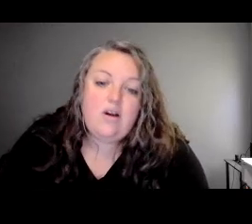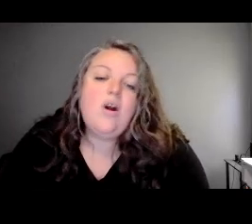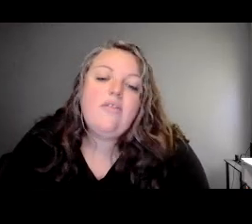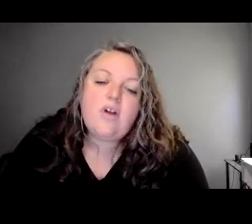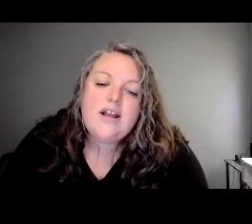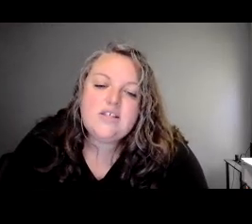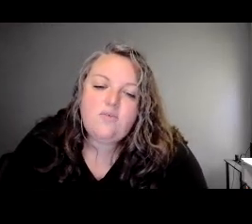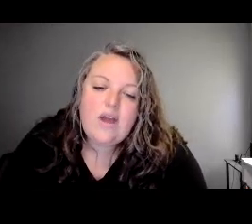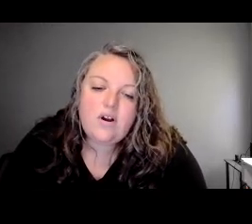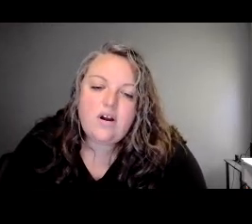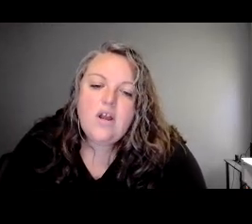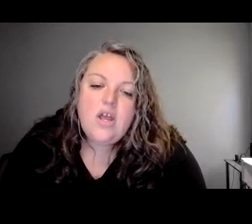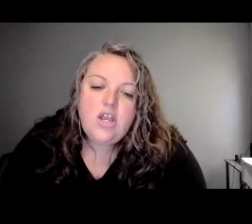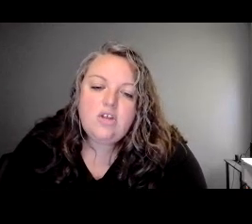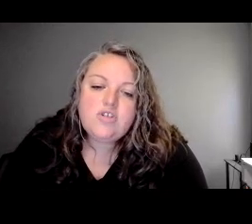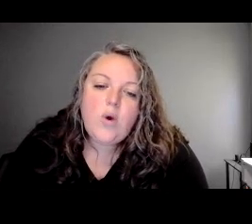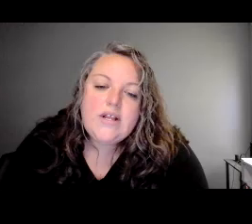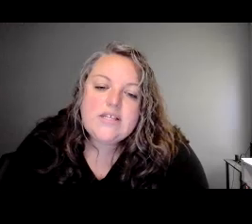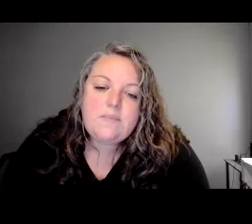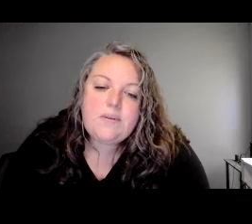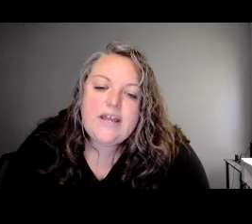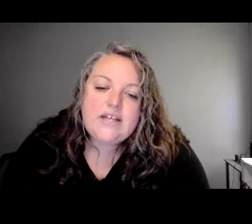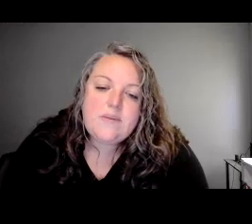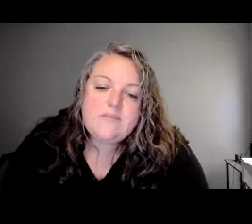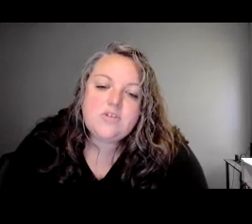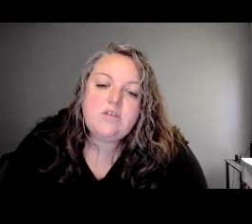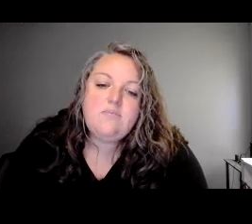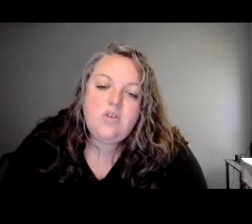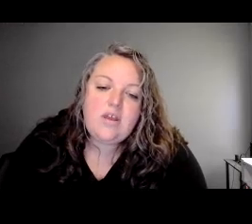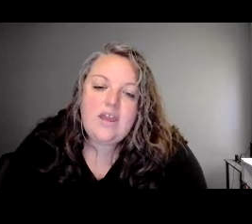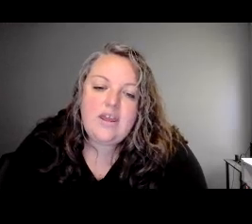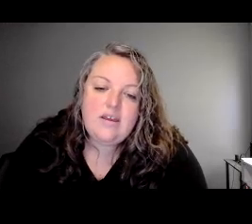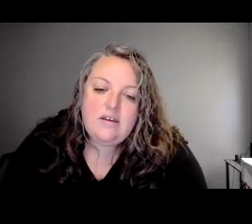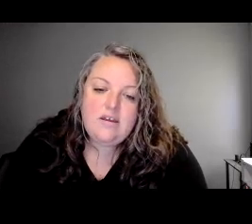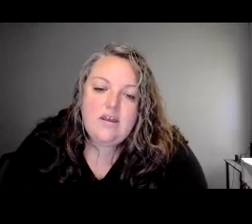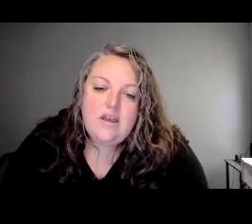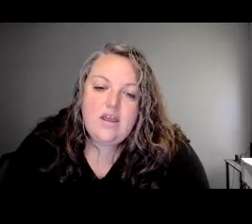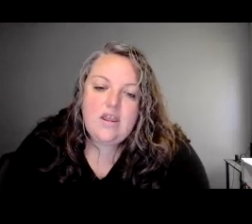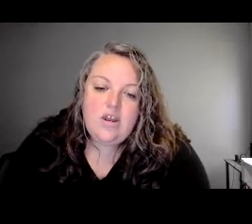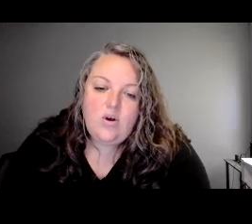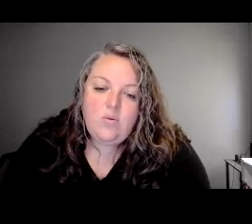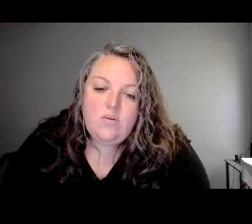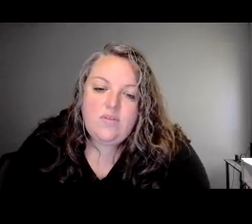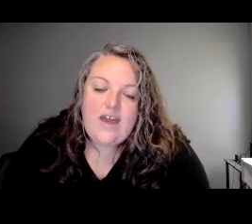or or other kinds of weather, you know. So what is the plan to be able to communicate, you know,